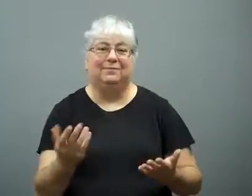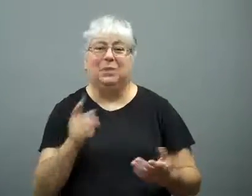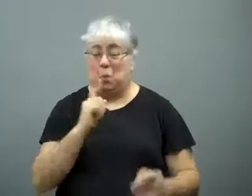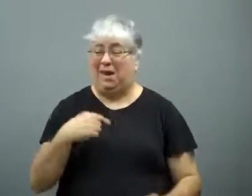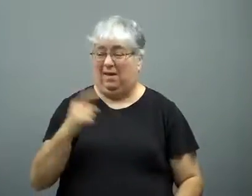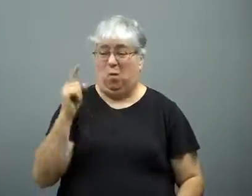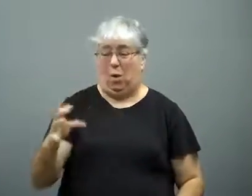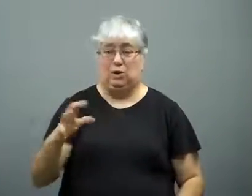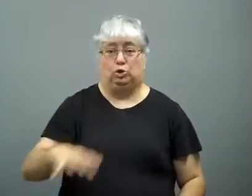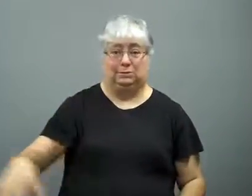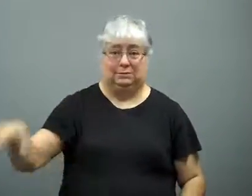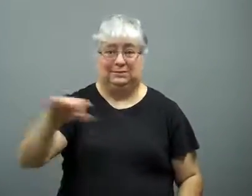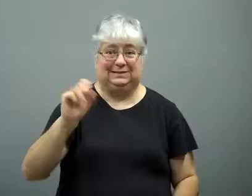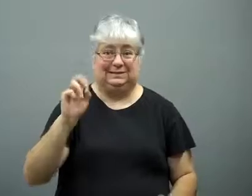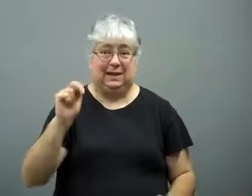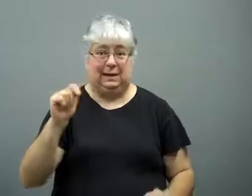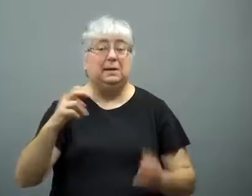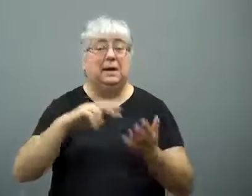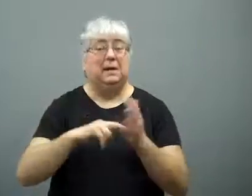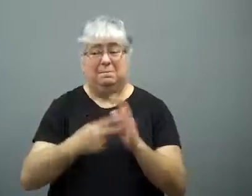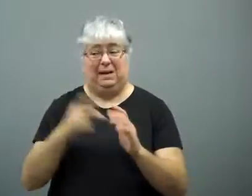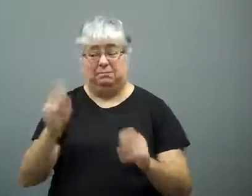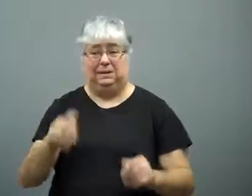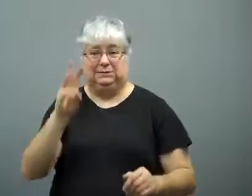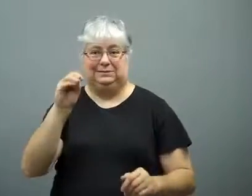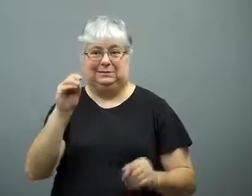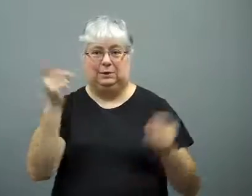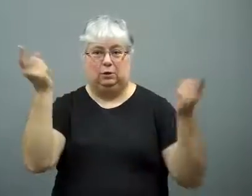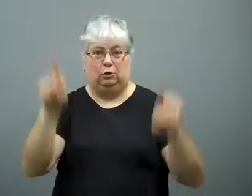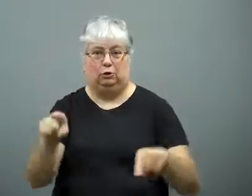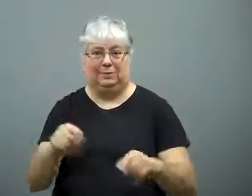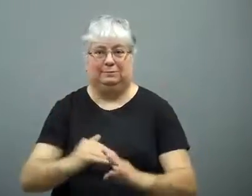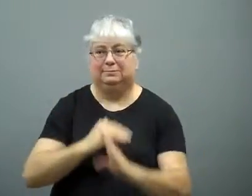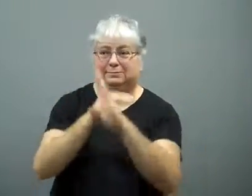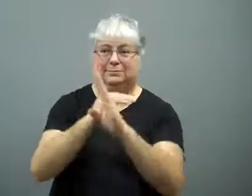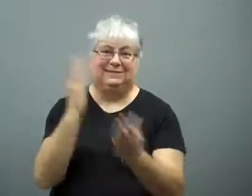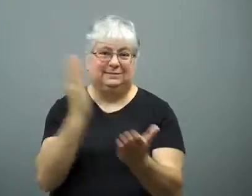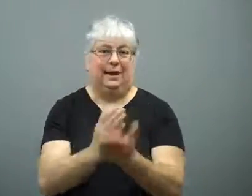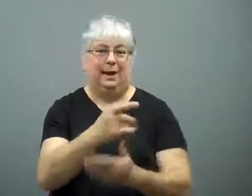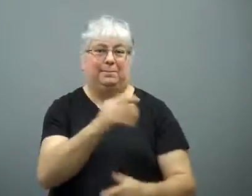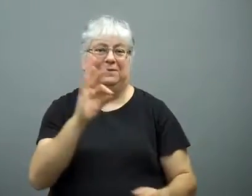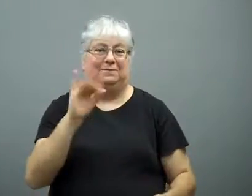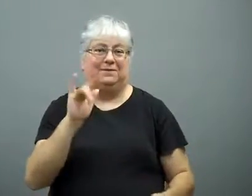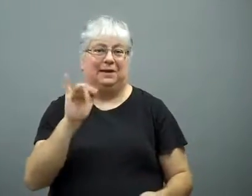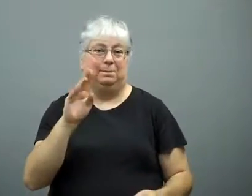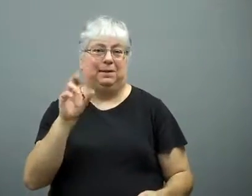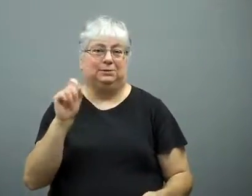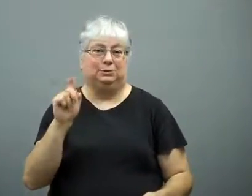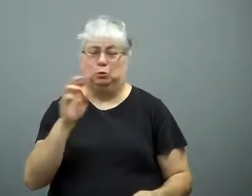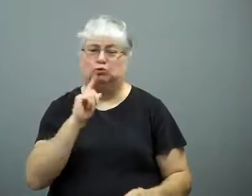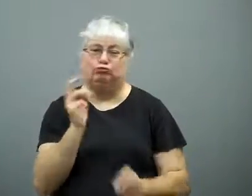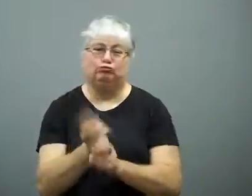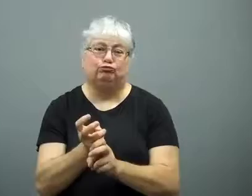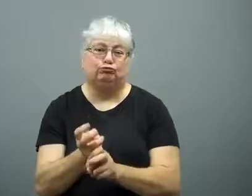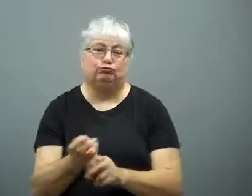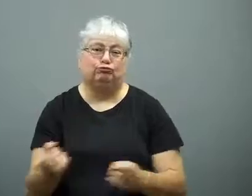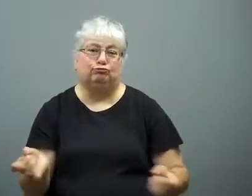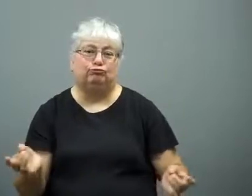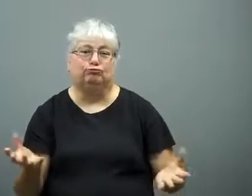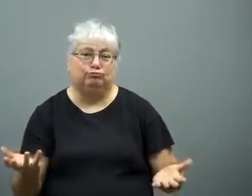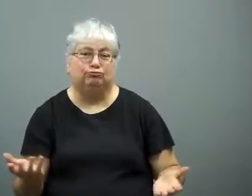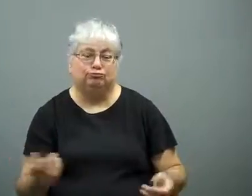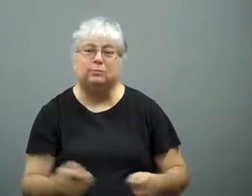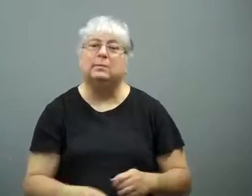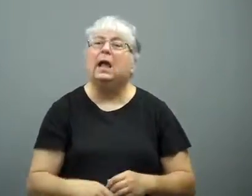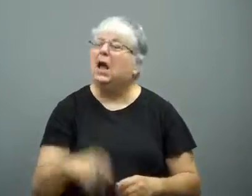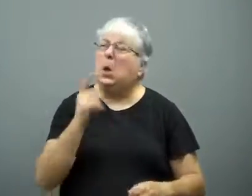There are 100 senators, so 60 are needed to stop a filibuster. That can be hard.